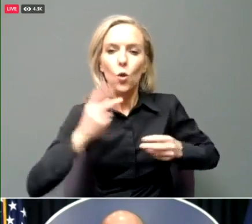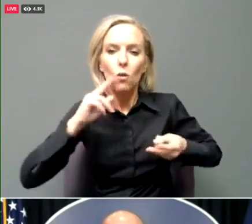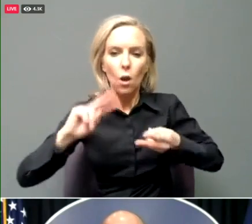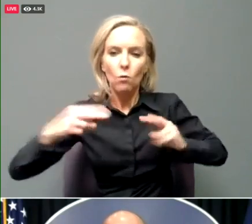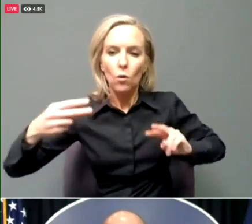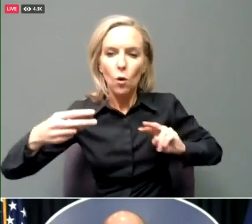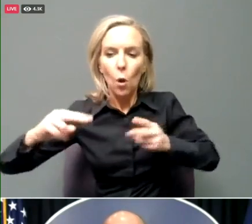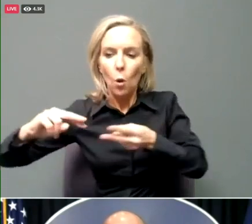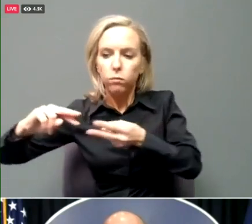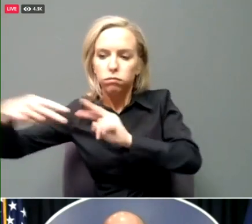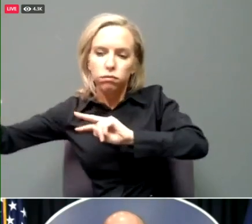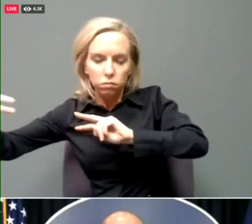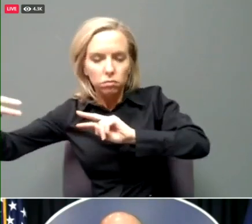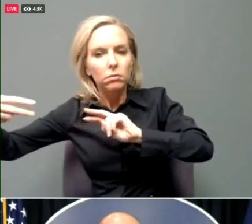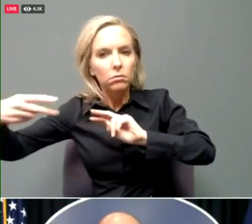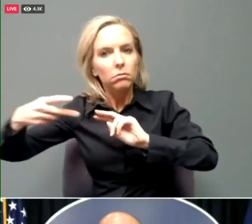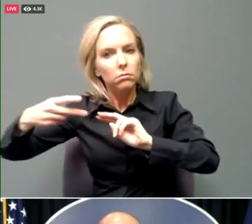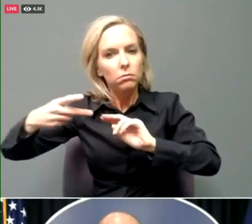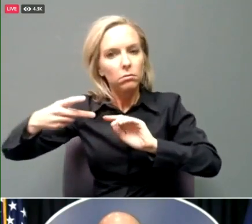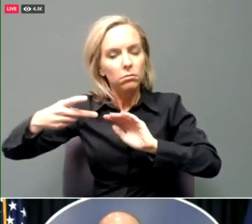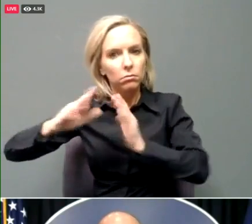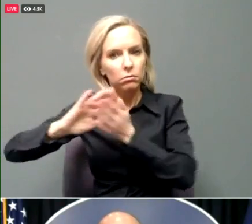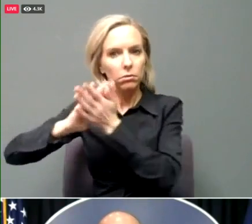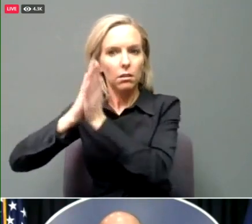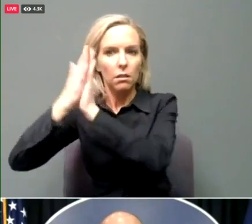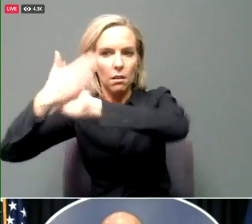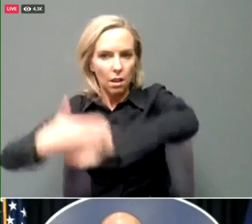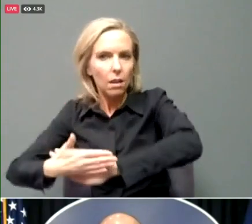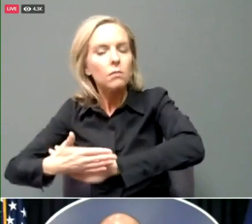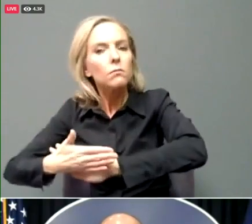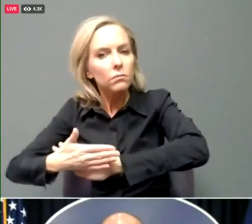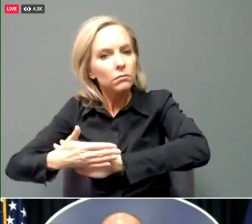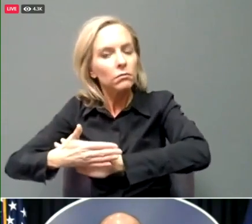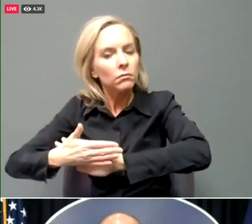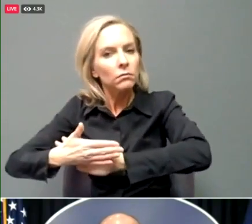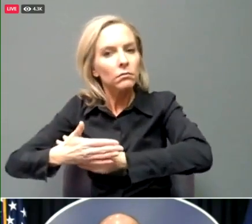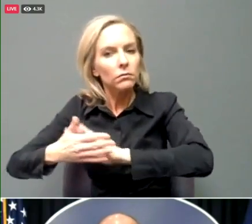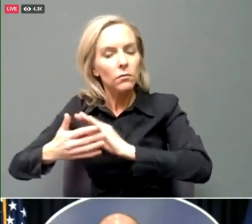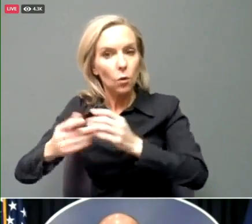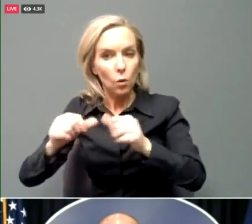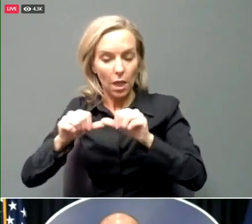develop over time. And the longer this goes on, the more you see mawr